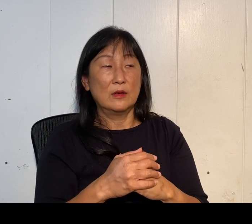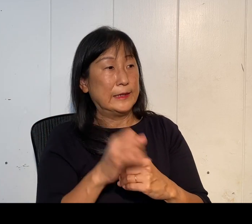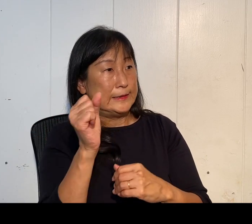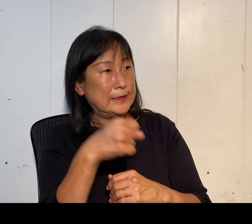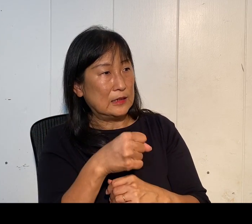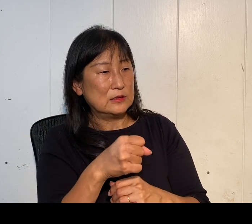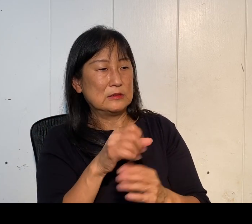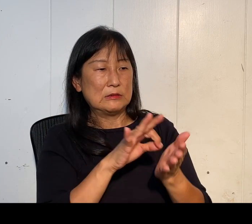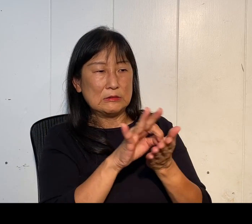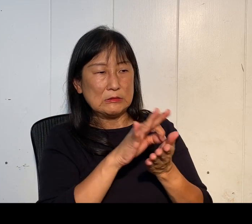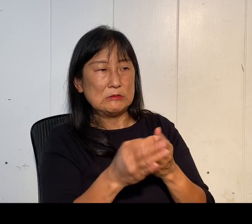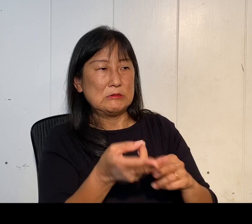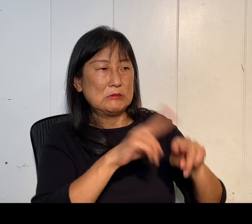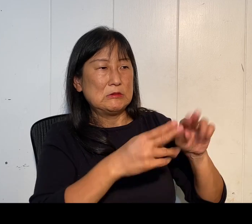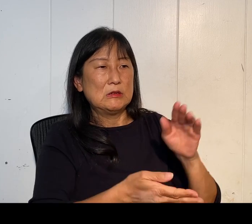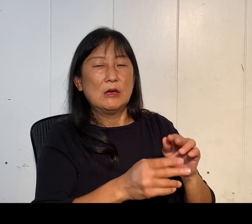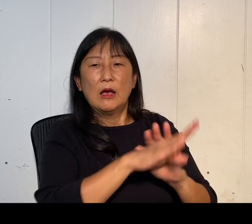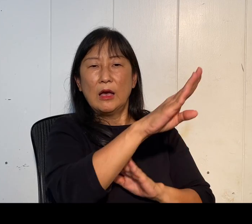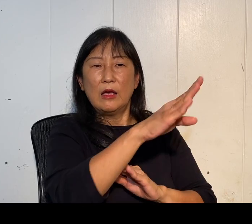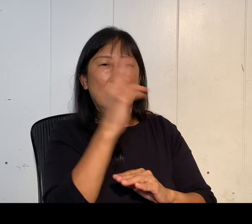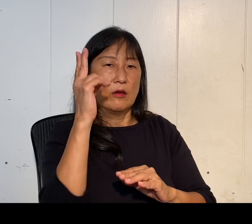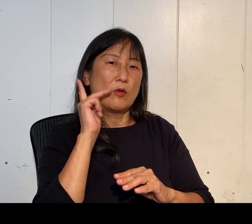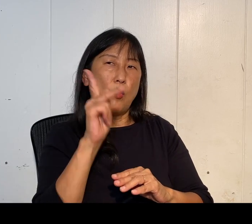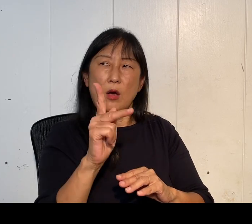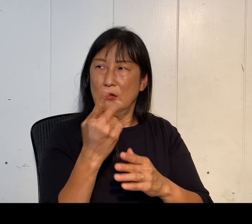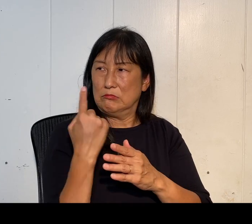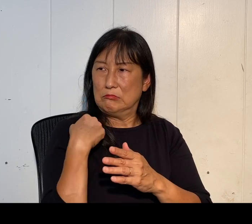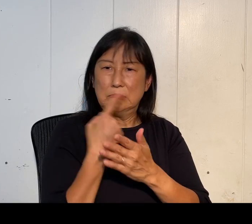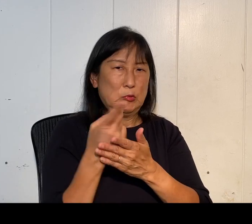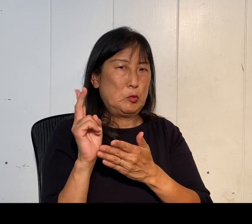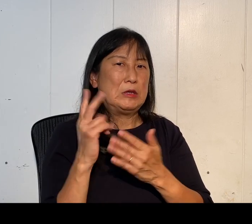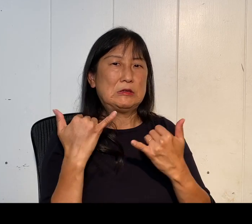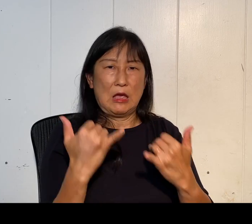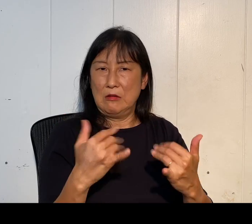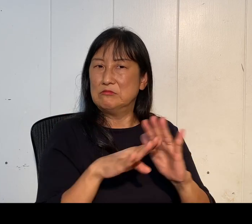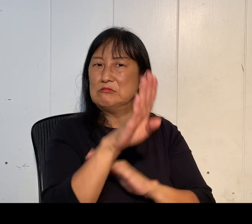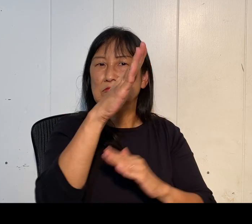Yes, cases are high—Kauai has had the highest rate in the state for a couple of weeks now